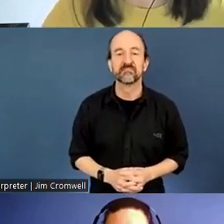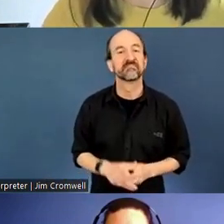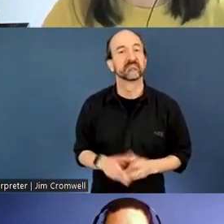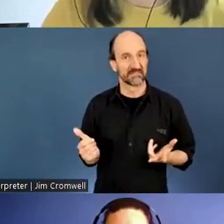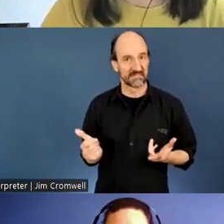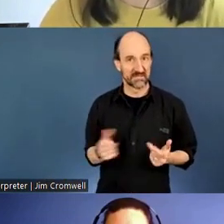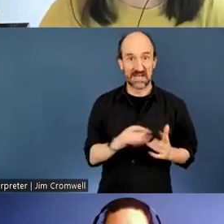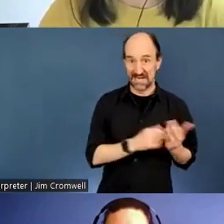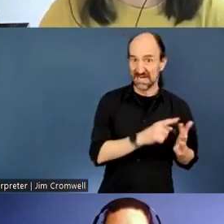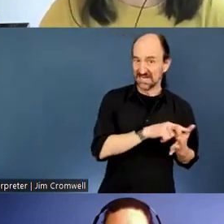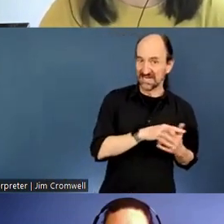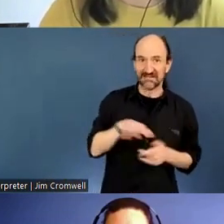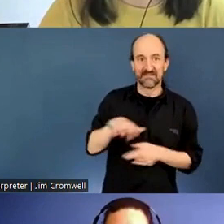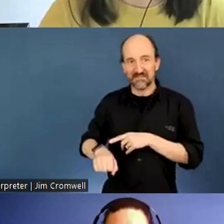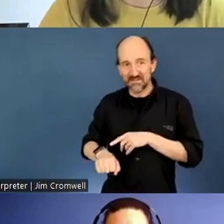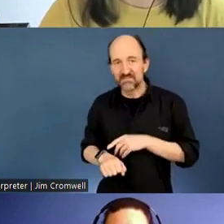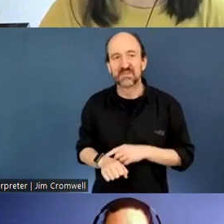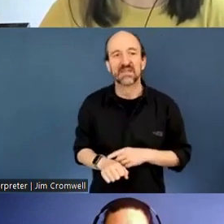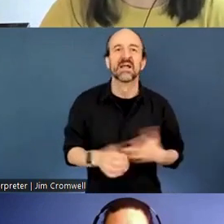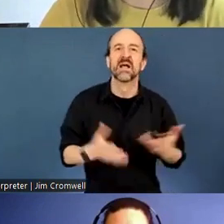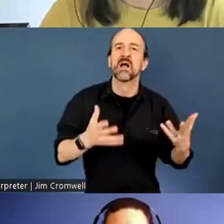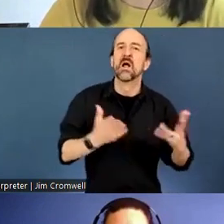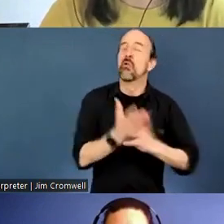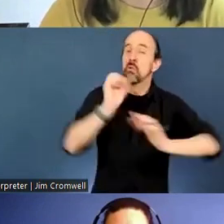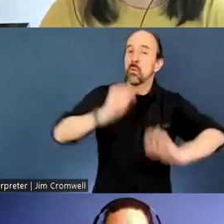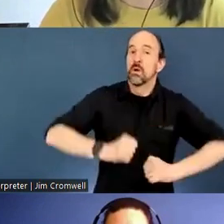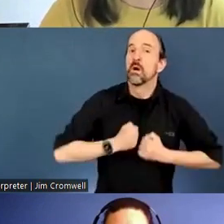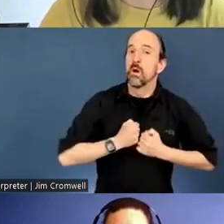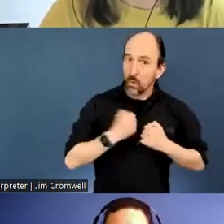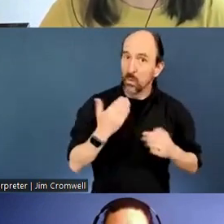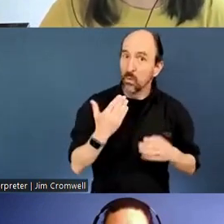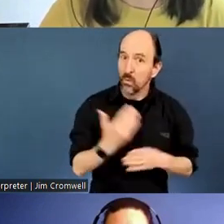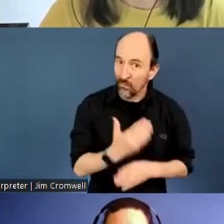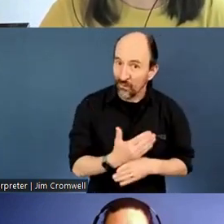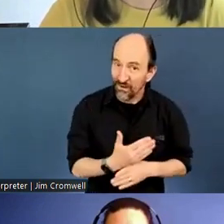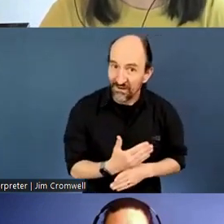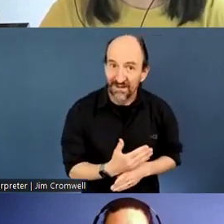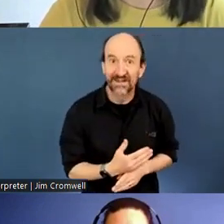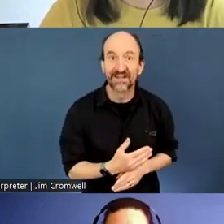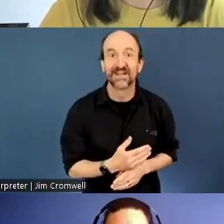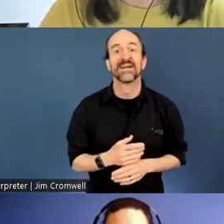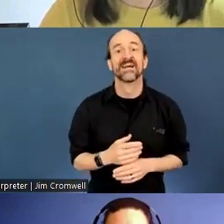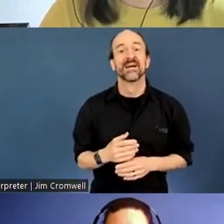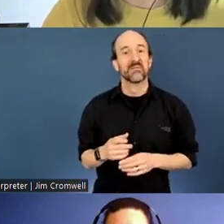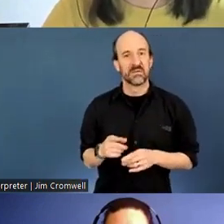Increasingly in our work, and it was so wonderful to see it mentioned in the Mentimeter earlier,